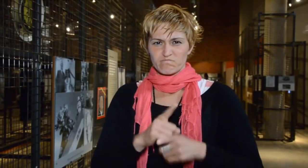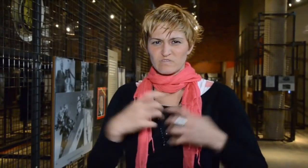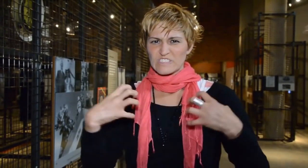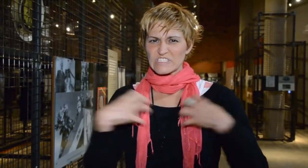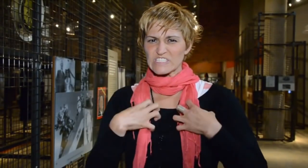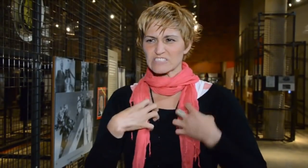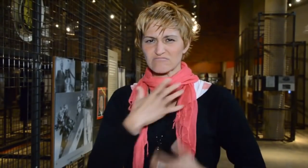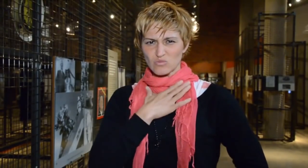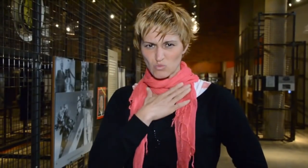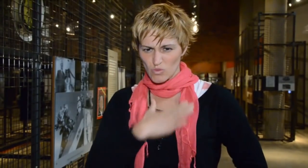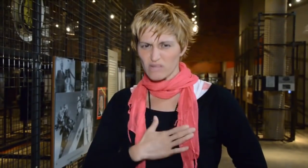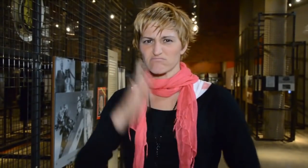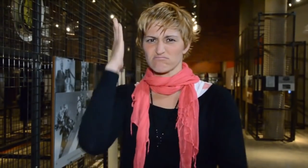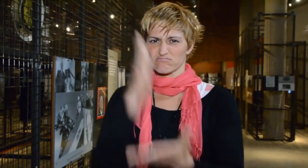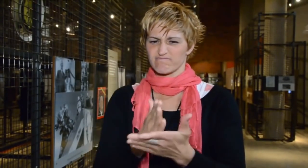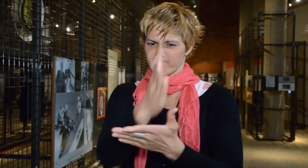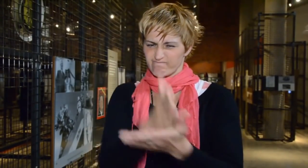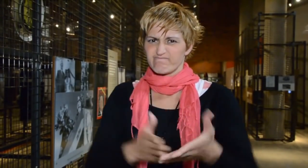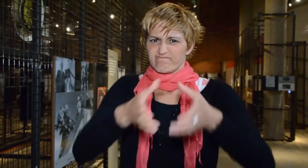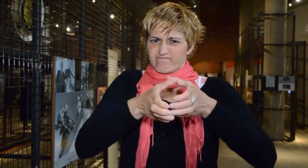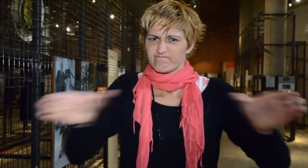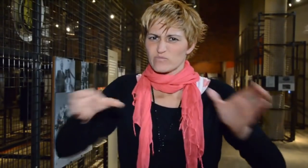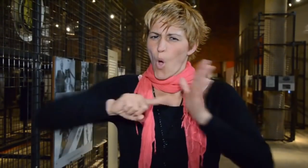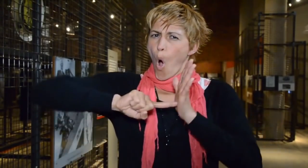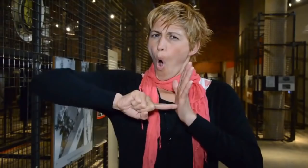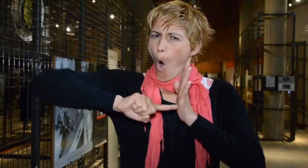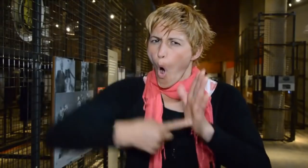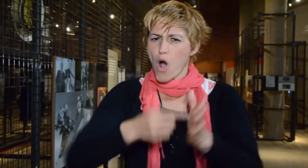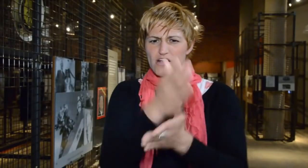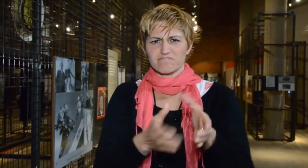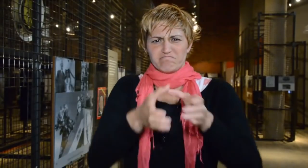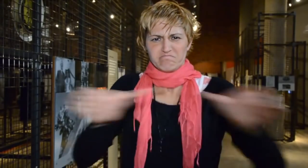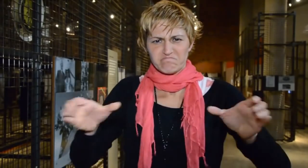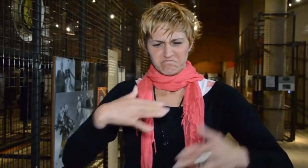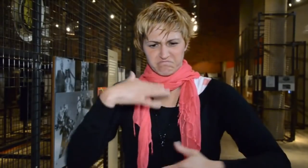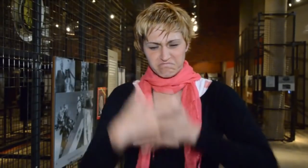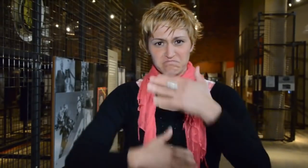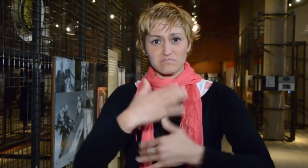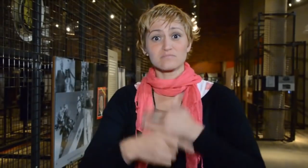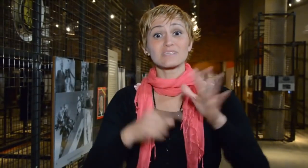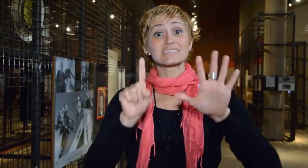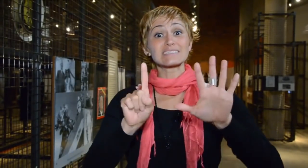Prime Minister’s life and that ignited the passion for severe apartheid ideals.